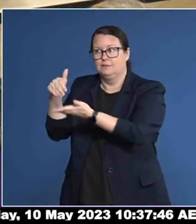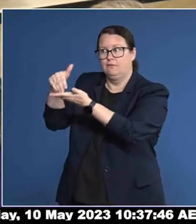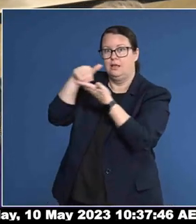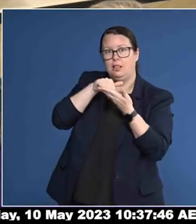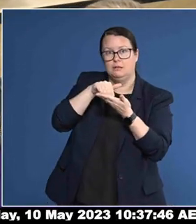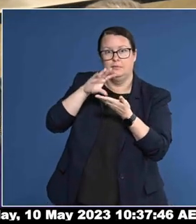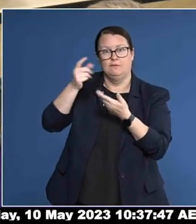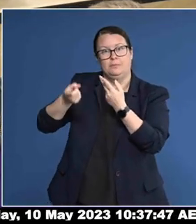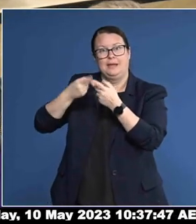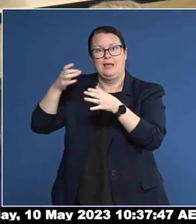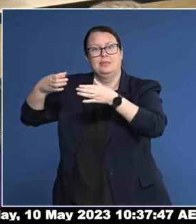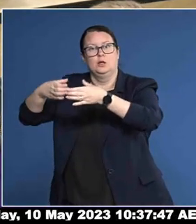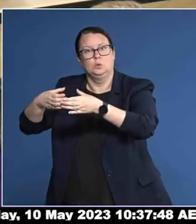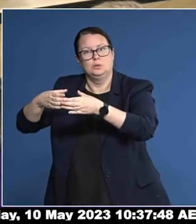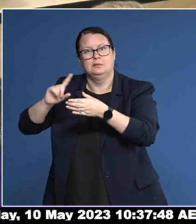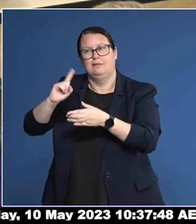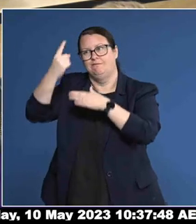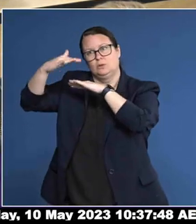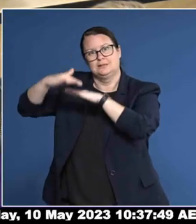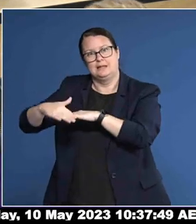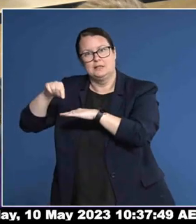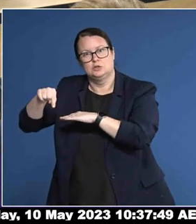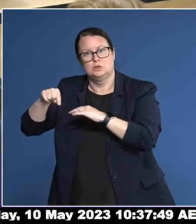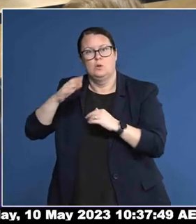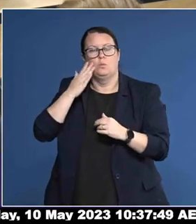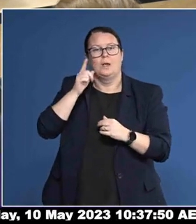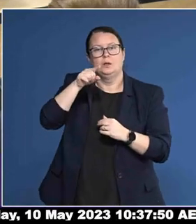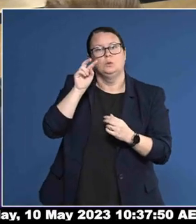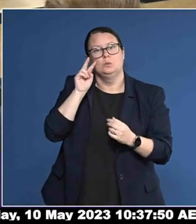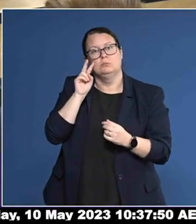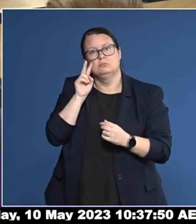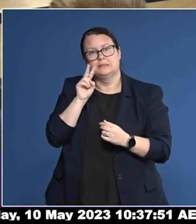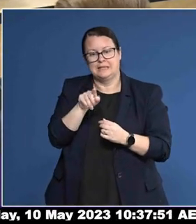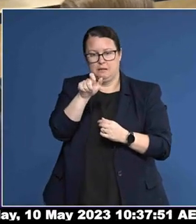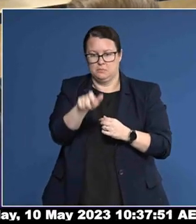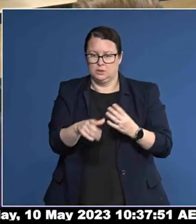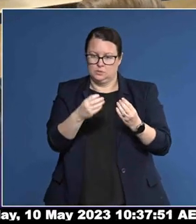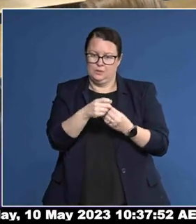First Nations students when looking at disability within First Nations student